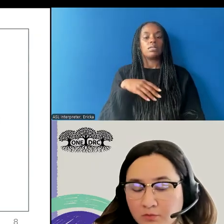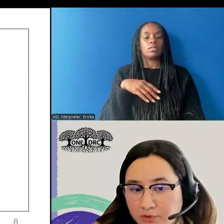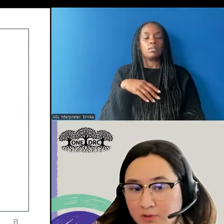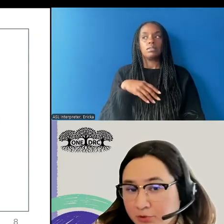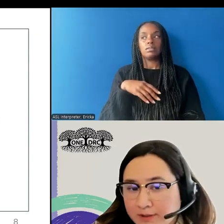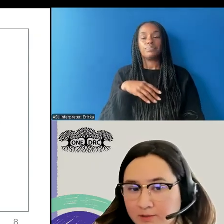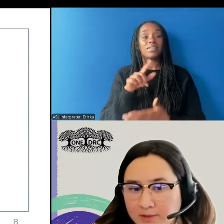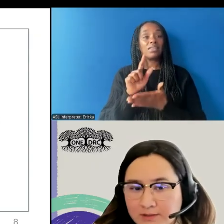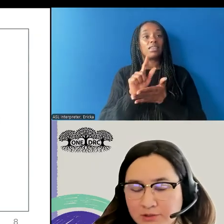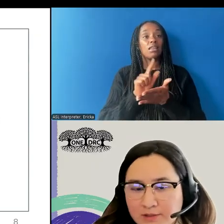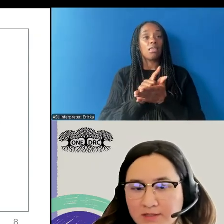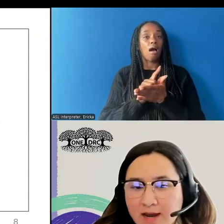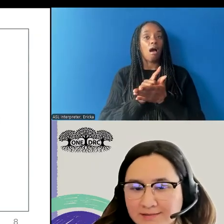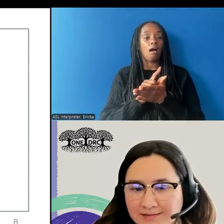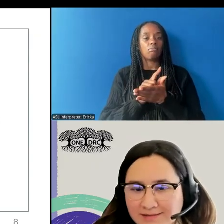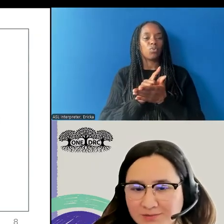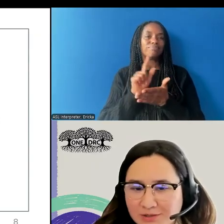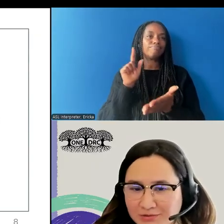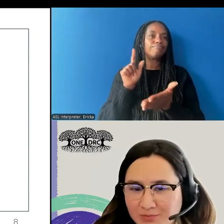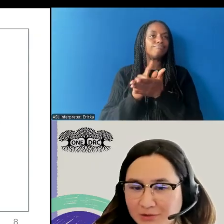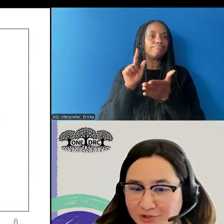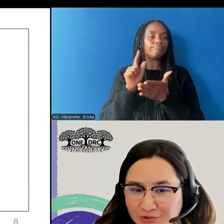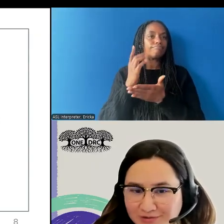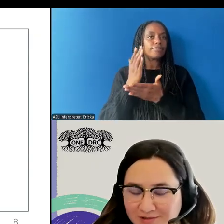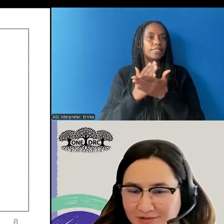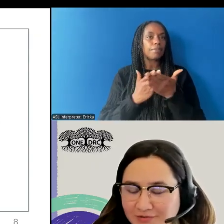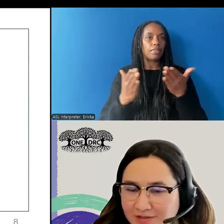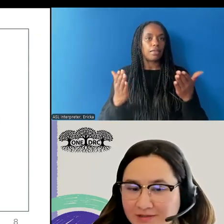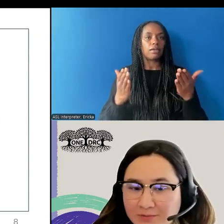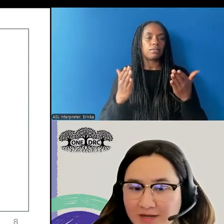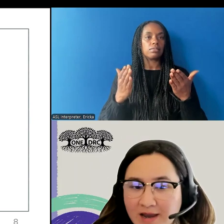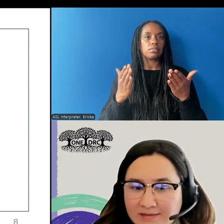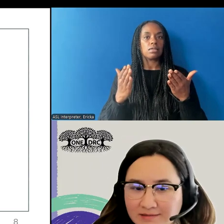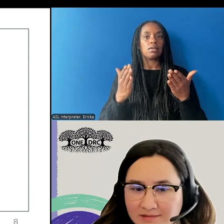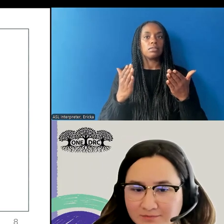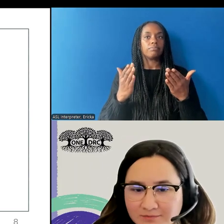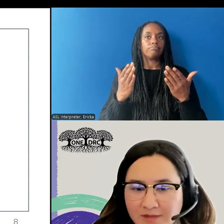really prohibits certain tactics to be used by regional centers, right, to limit access.